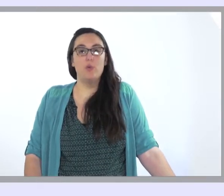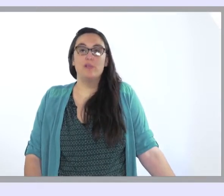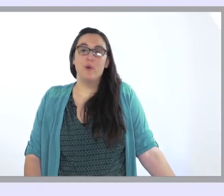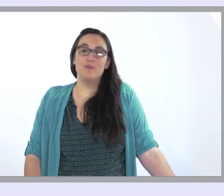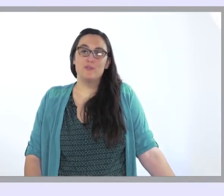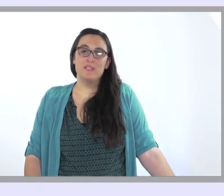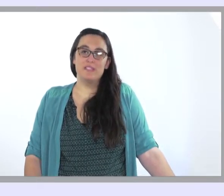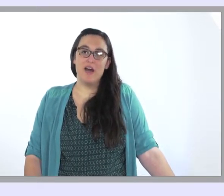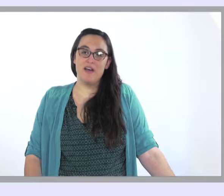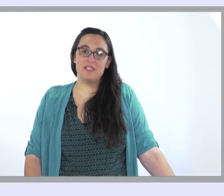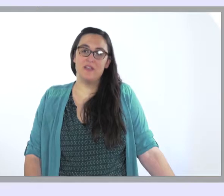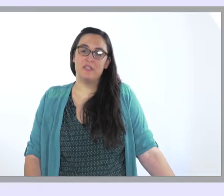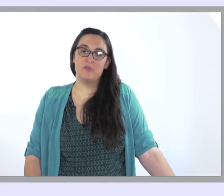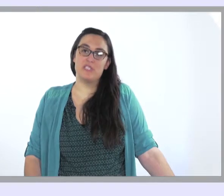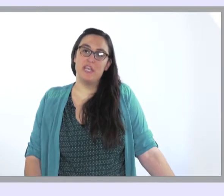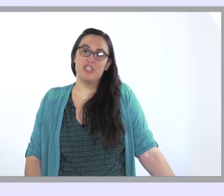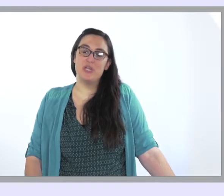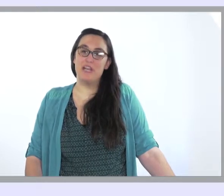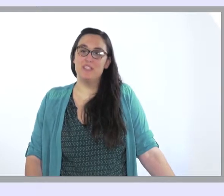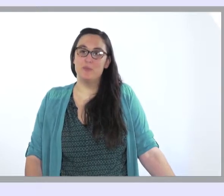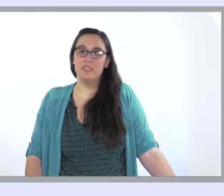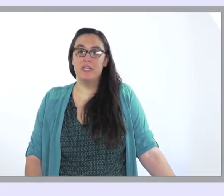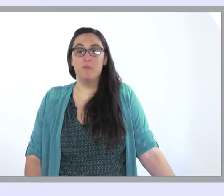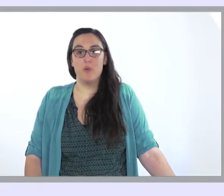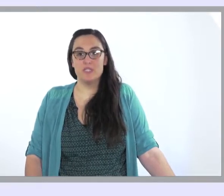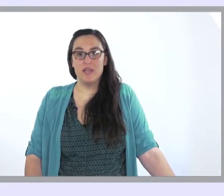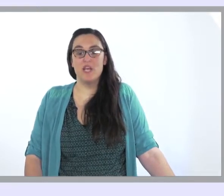We'll also discuss the translation and interpreting process